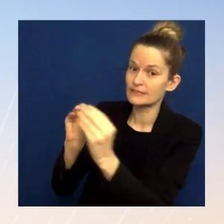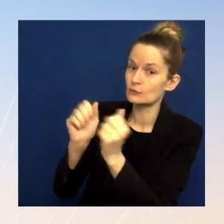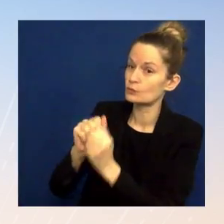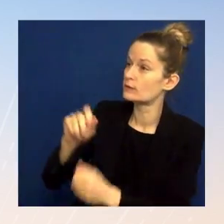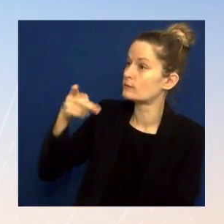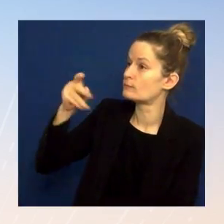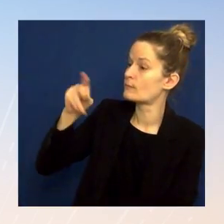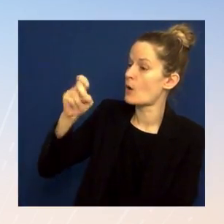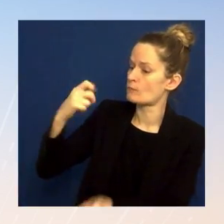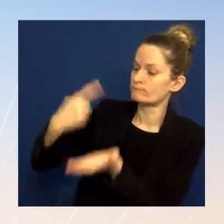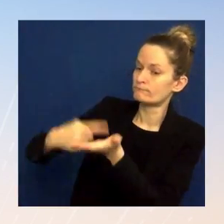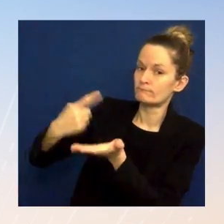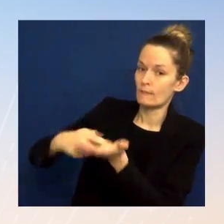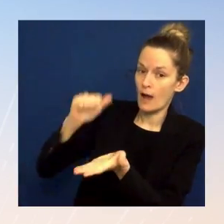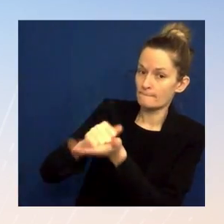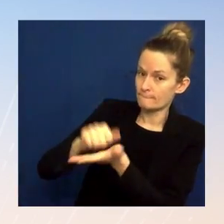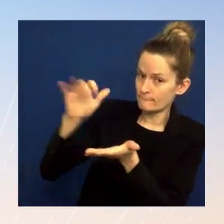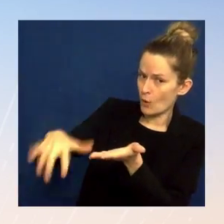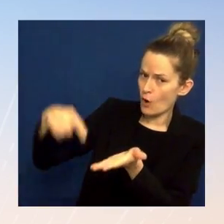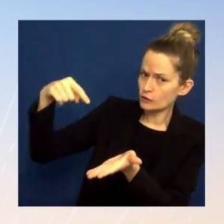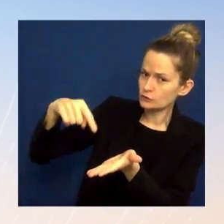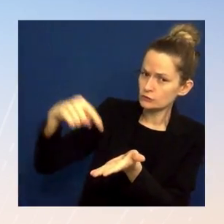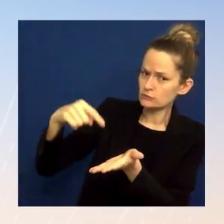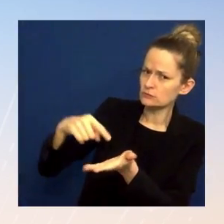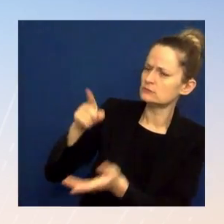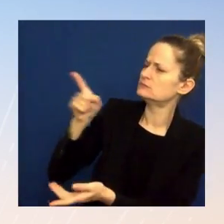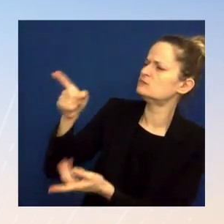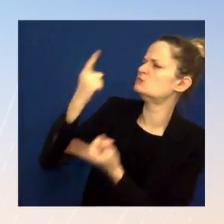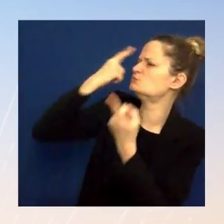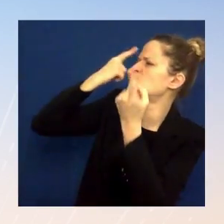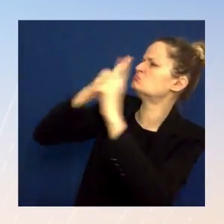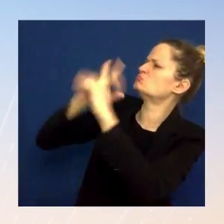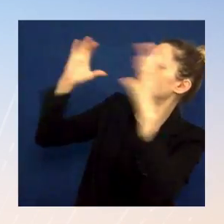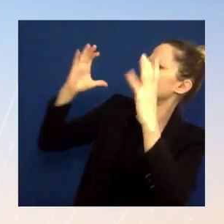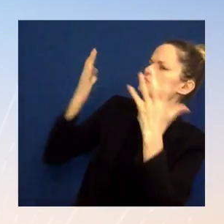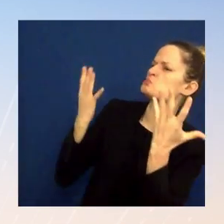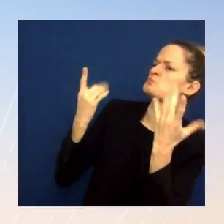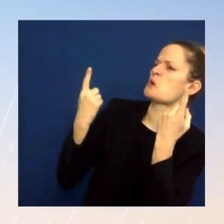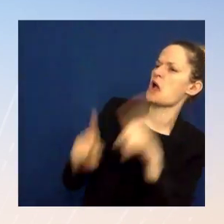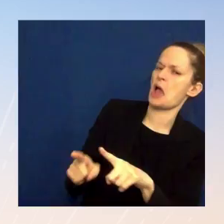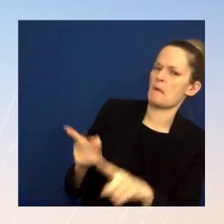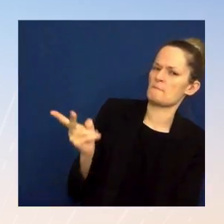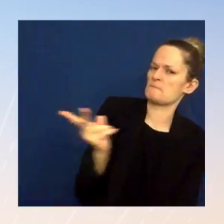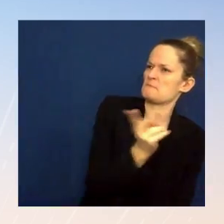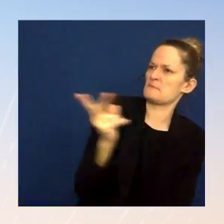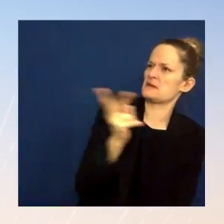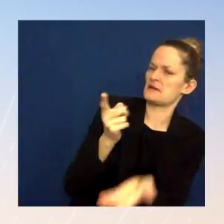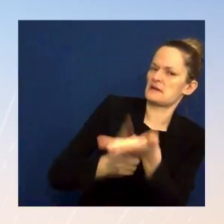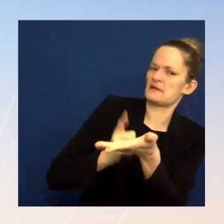specifically as abortion is moving -- it's changing here in the United States with the pending court case